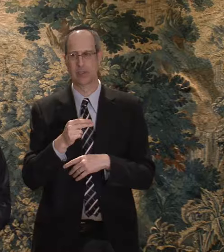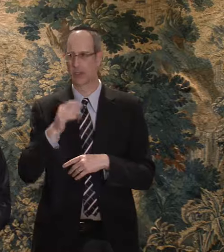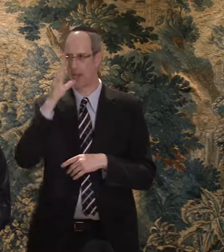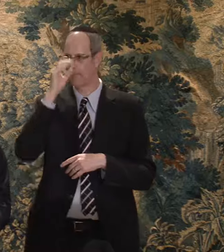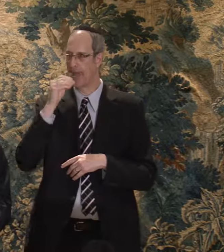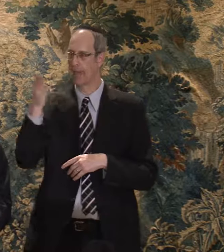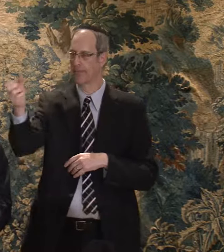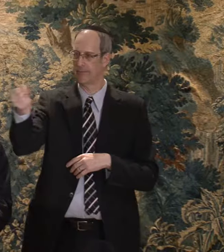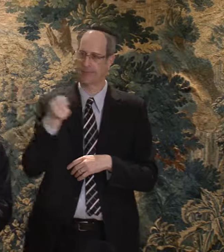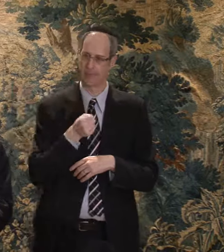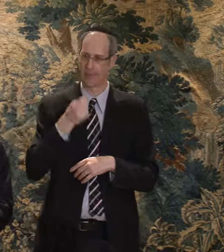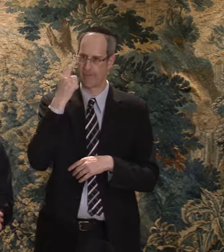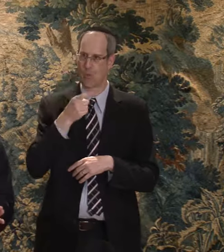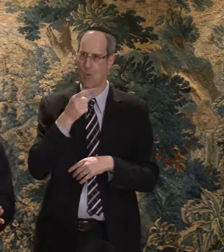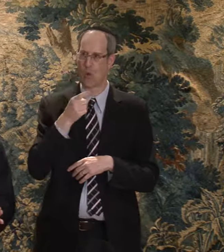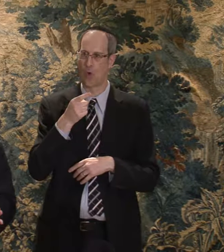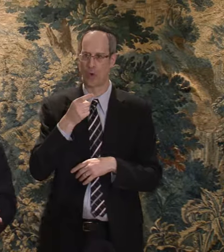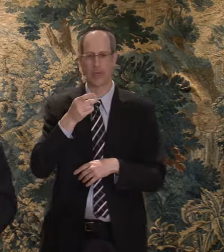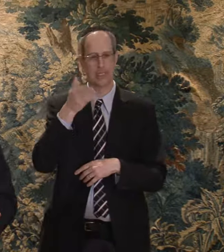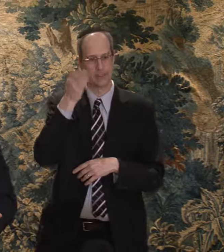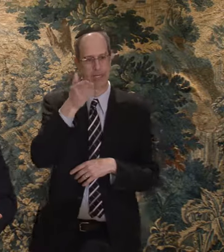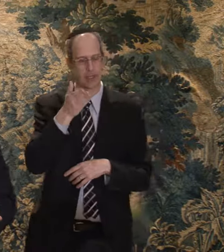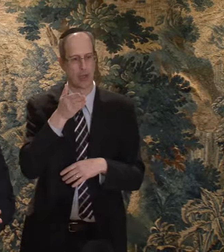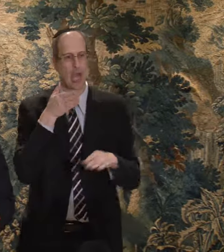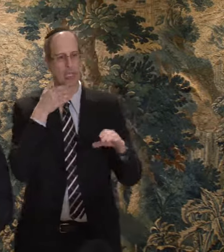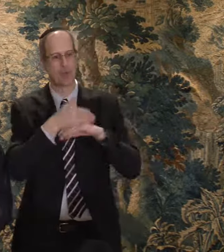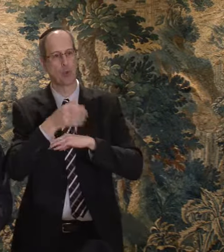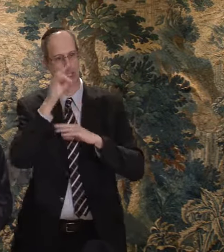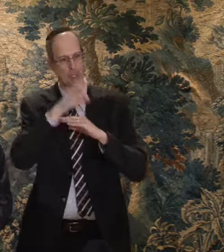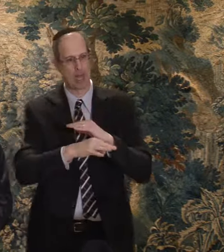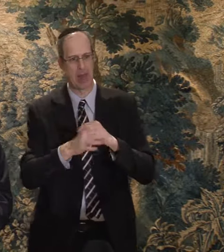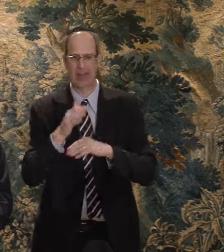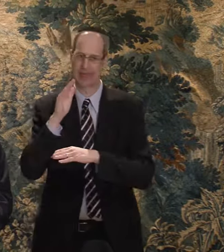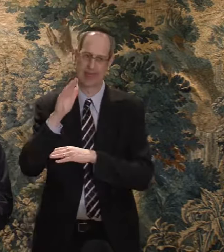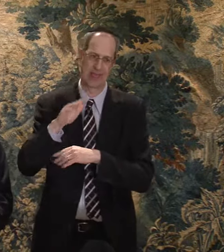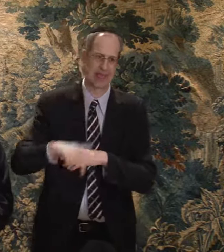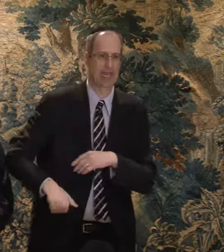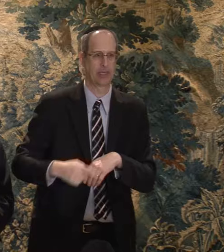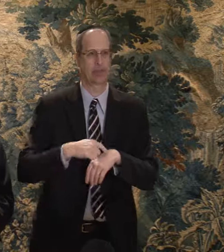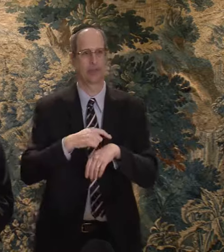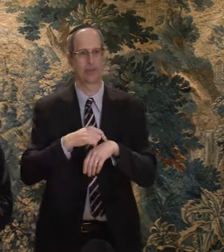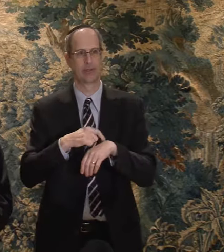speaker was matzah Shabbos it was very very late and of course he realized that